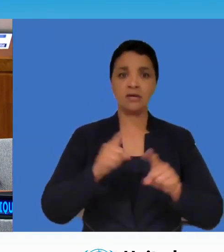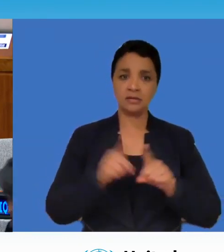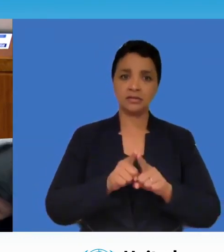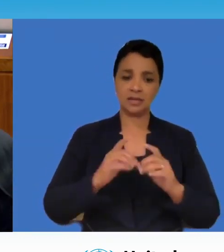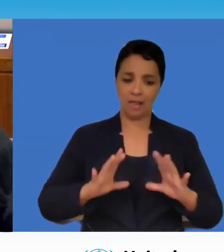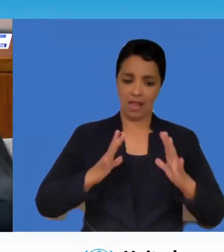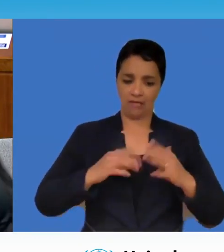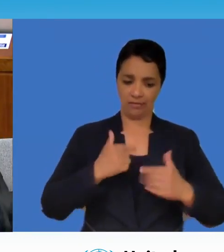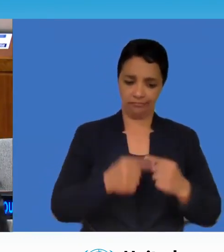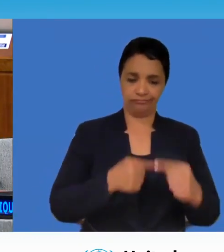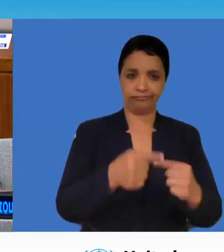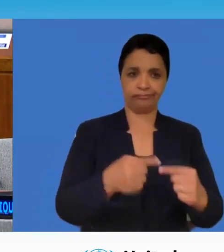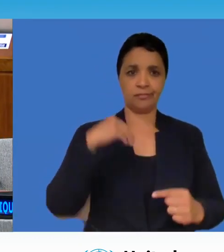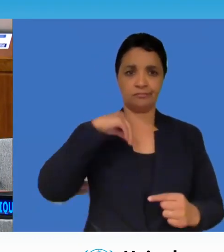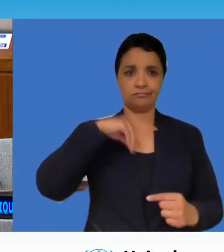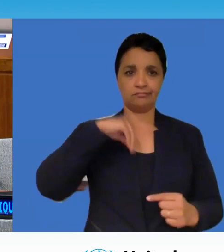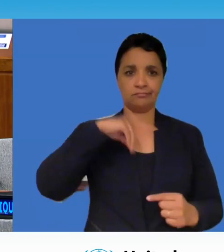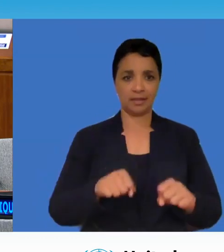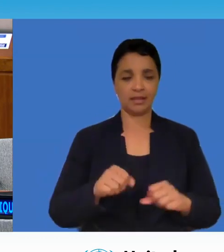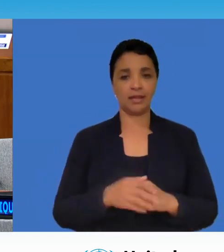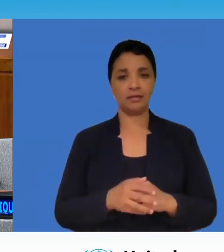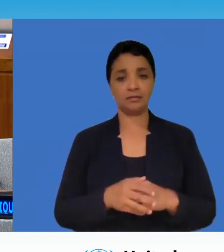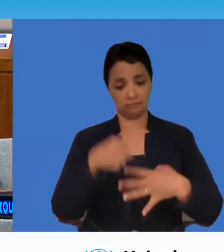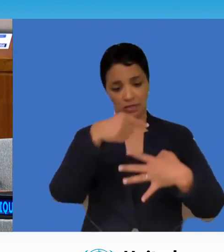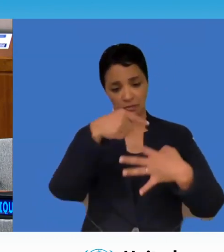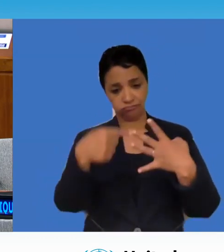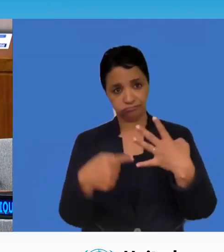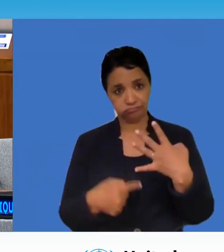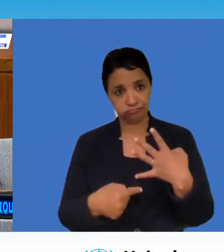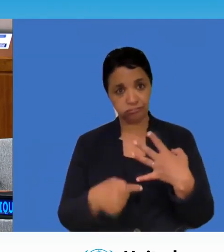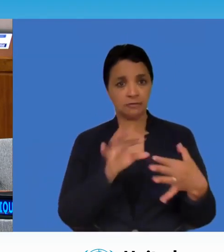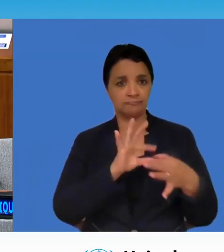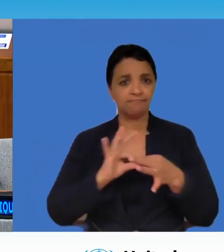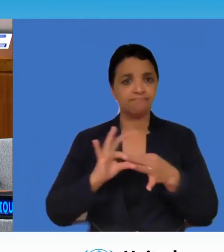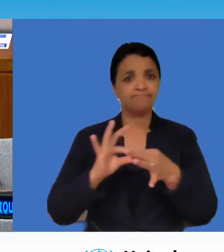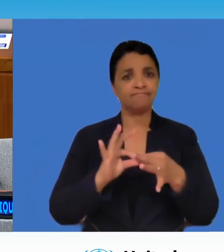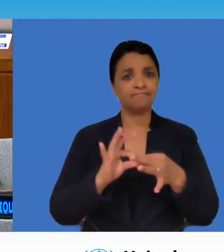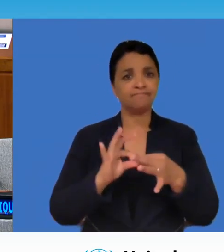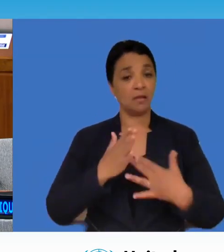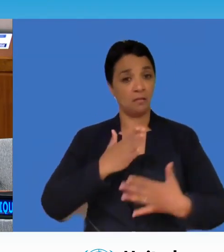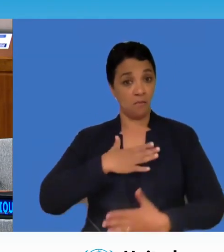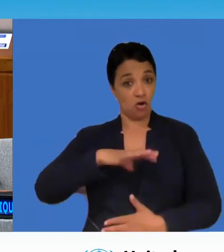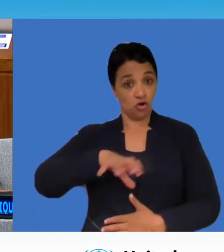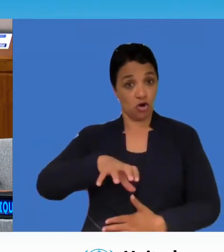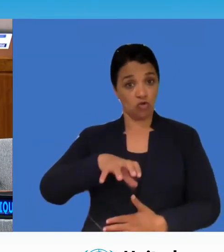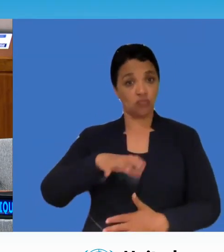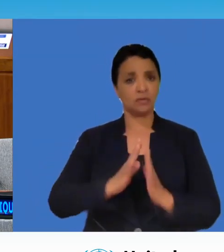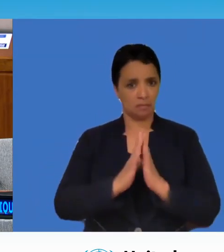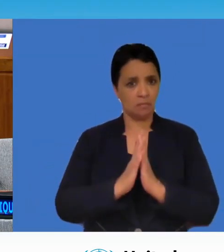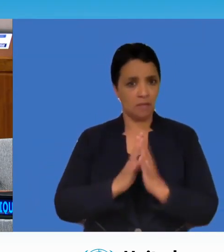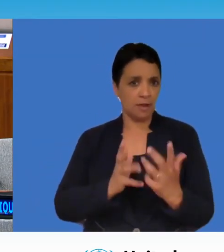these area strongly resonate to the situation in my country Yar since the illegal military